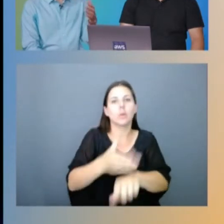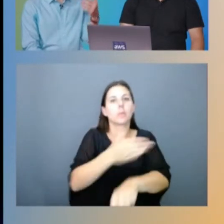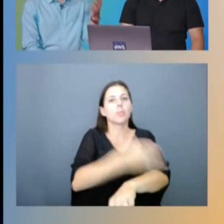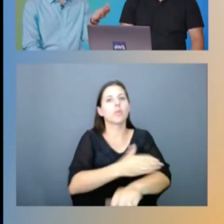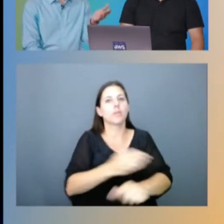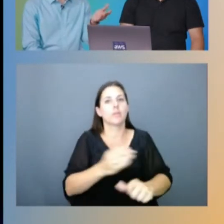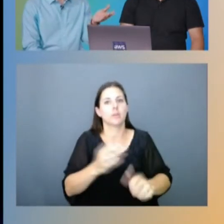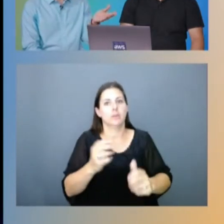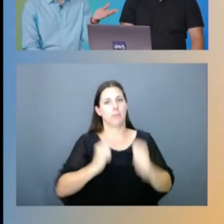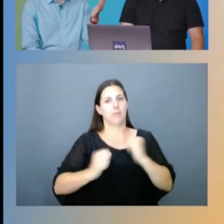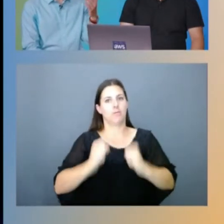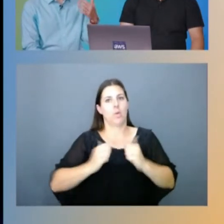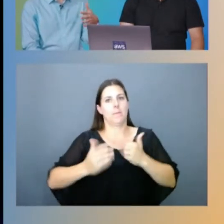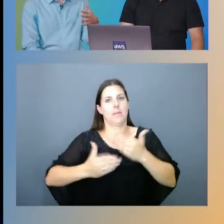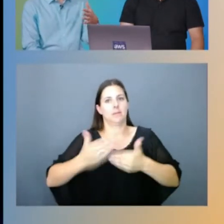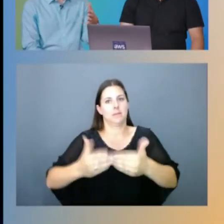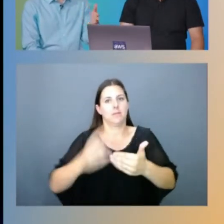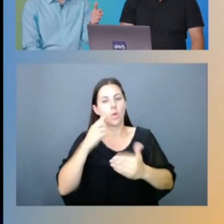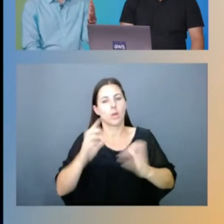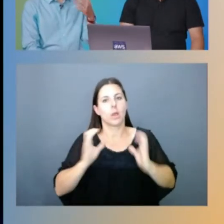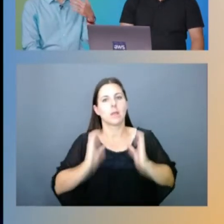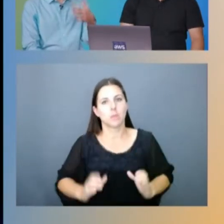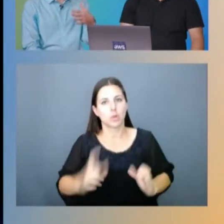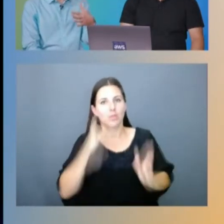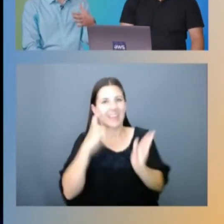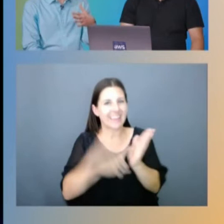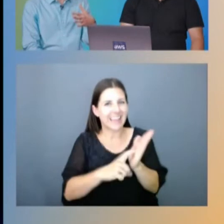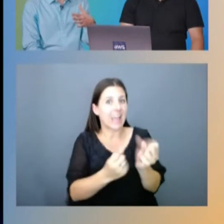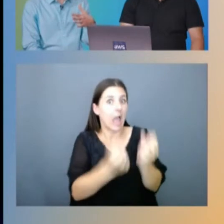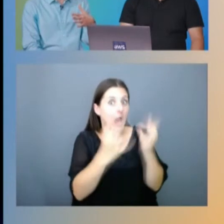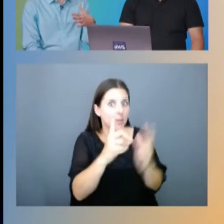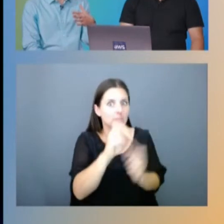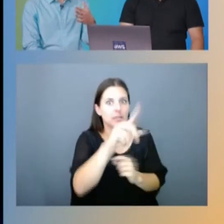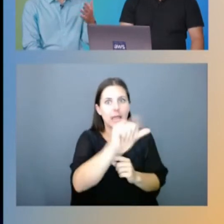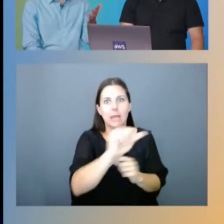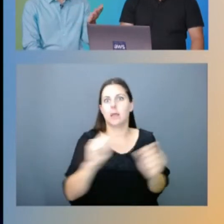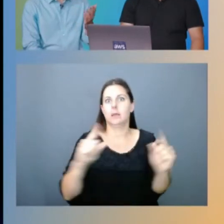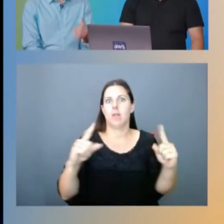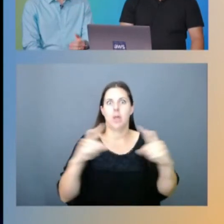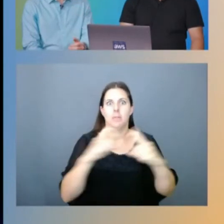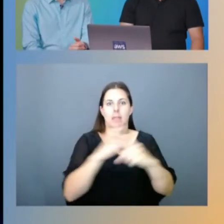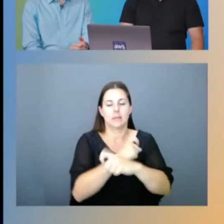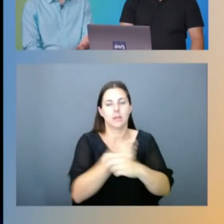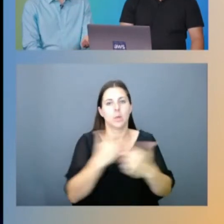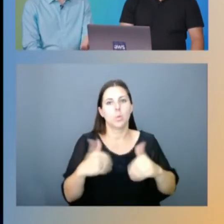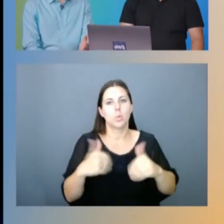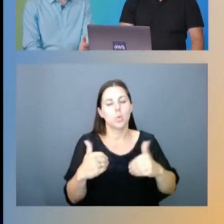recognizing the amount of data and the complexity of training. So I think it's really cool technology